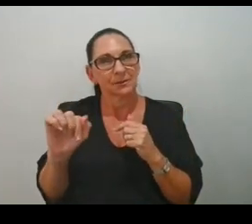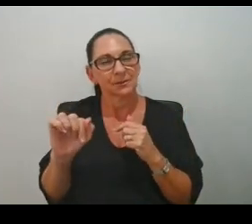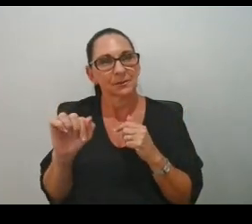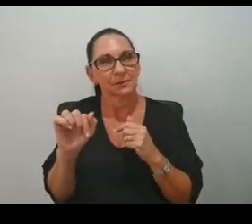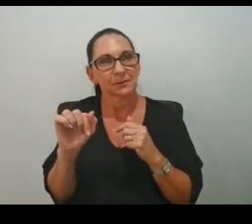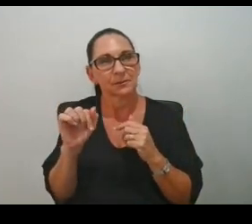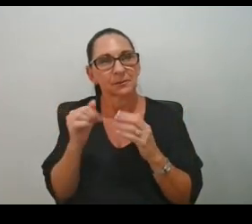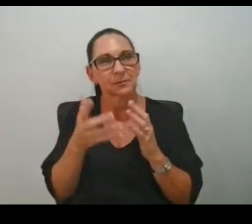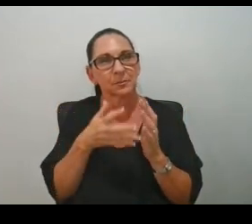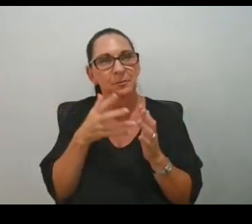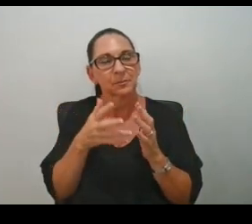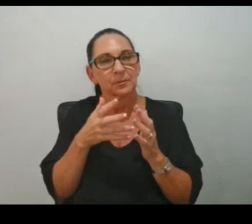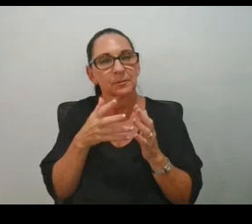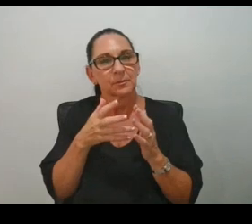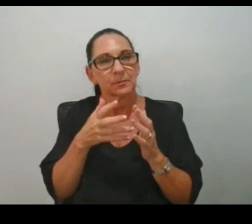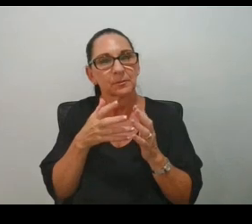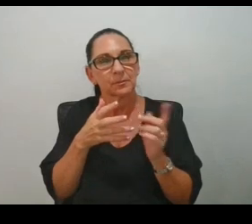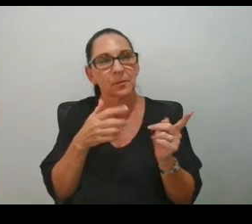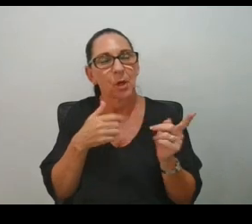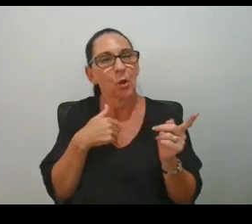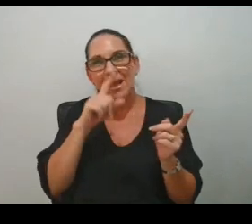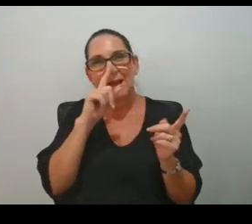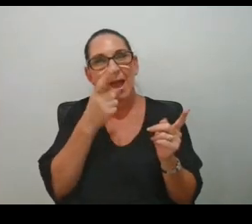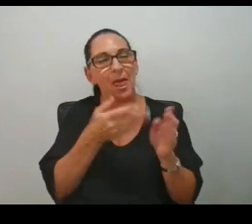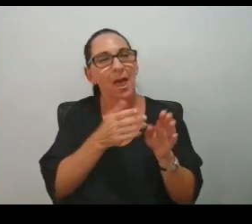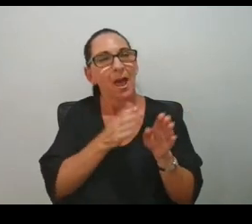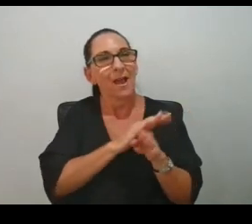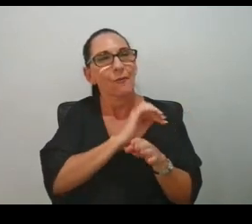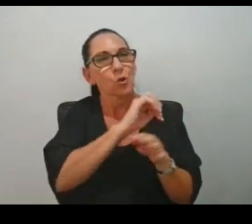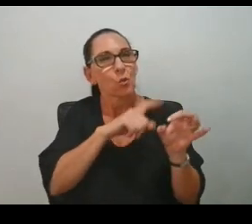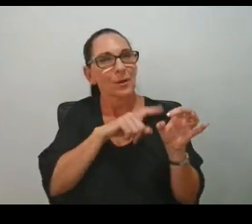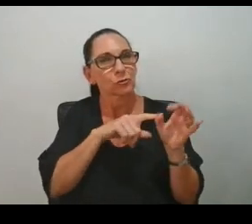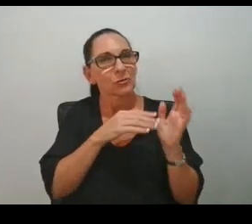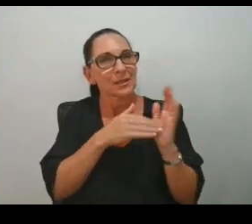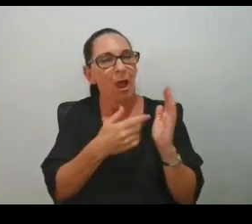Kristilee we won't cover you your question now but I will follow up with you afterwards